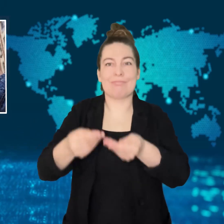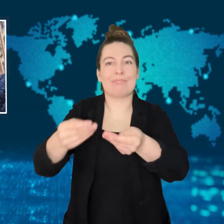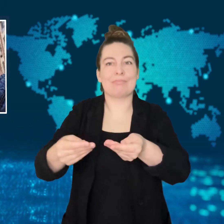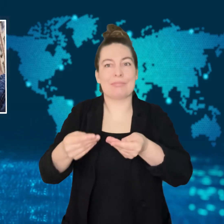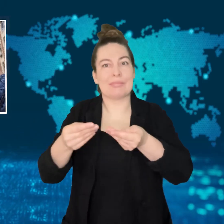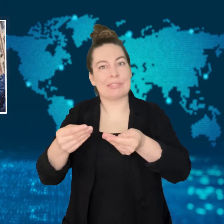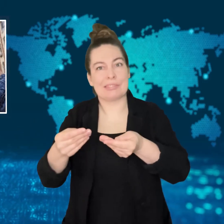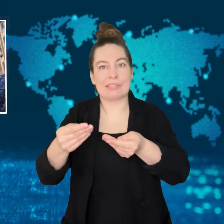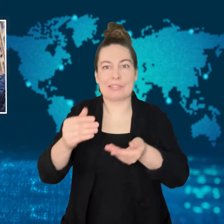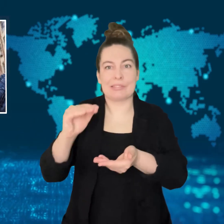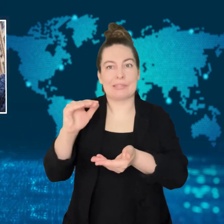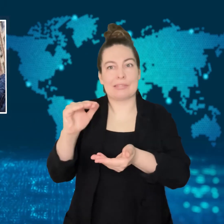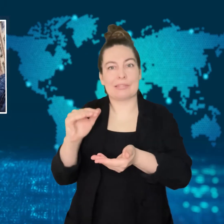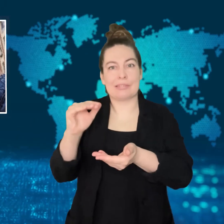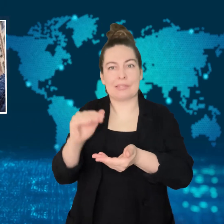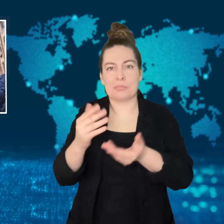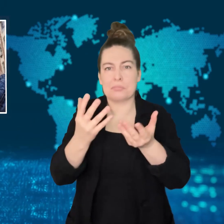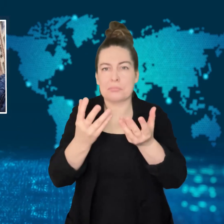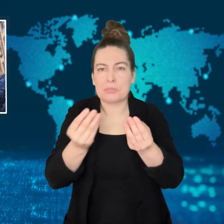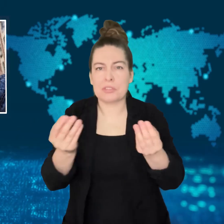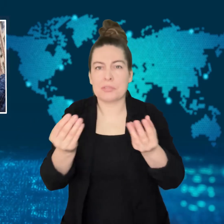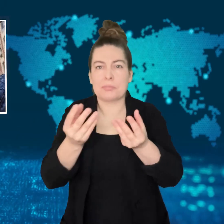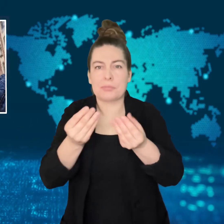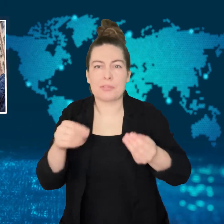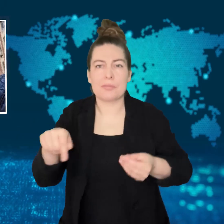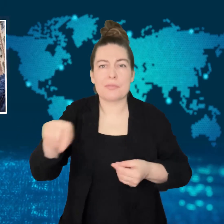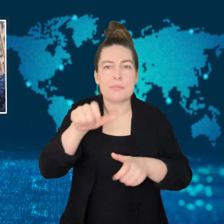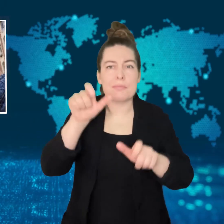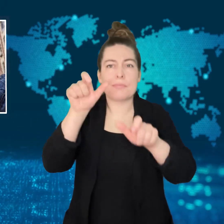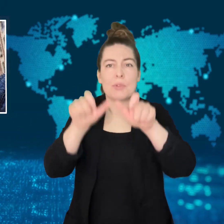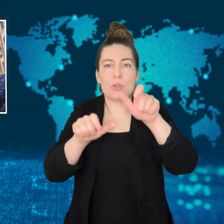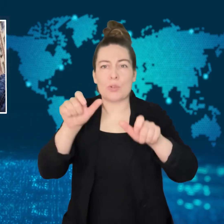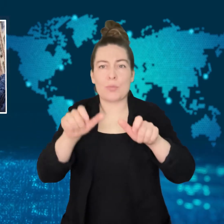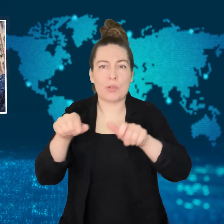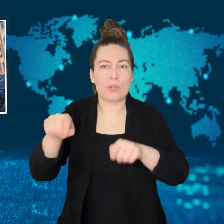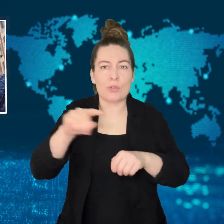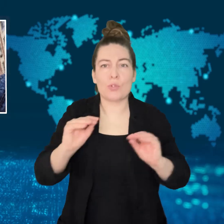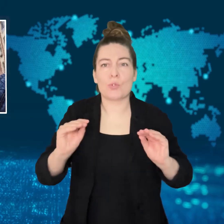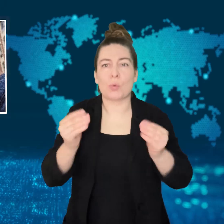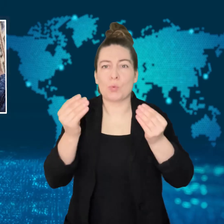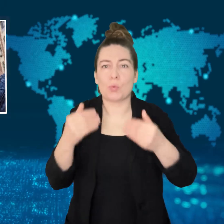The government has responded with fewer permits for